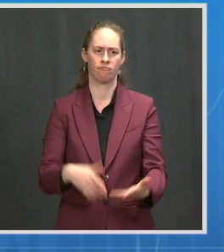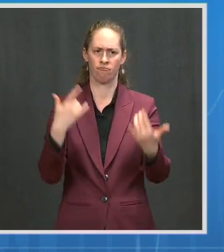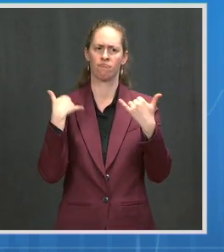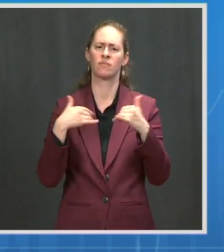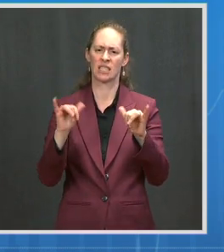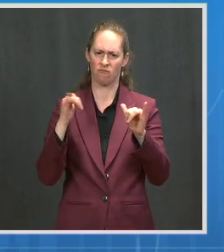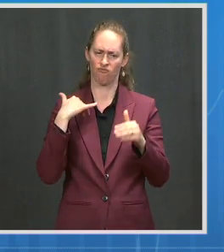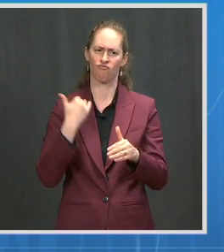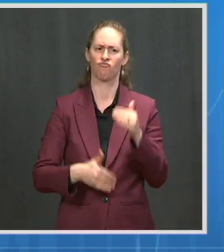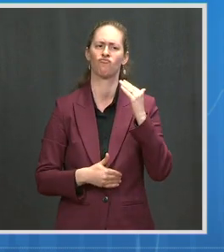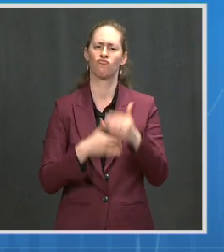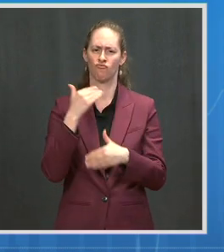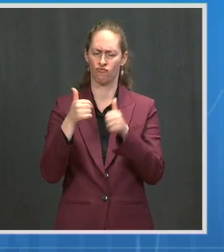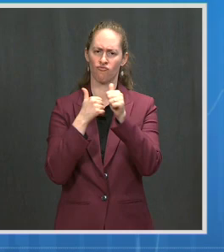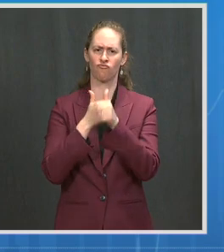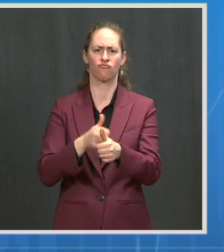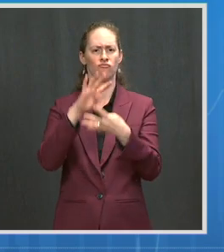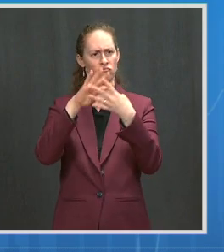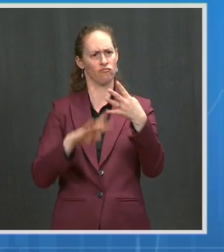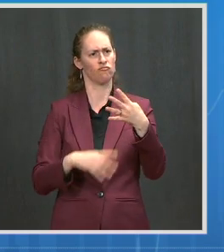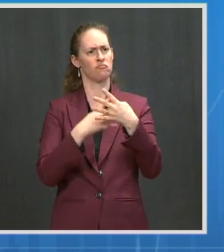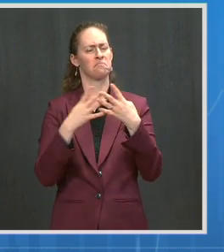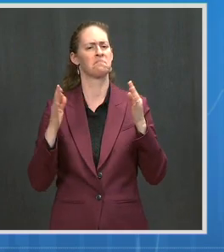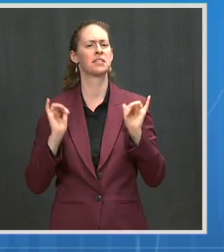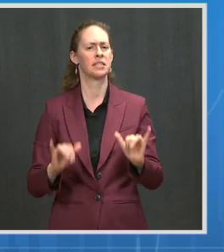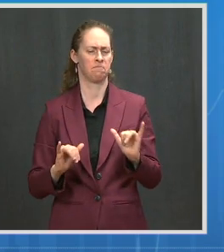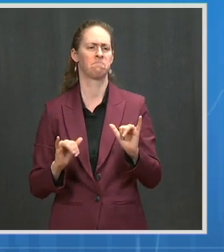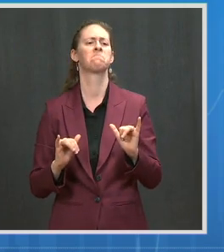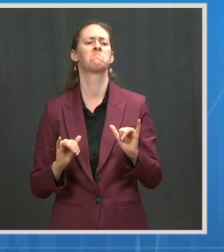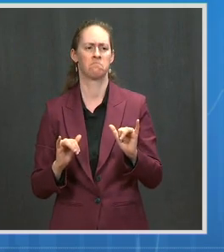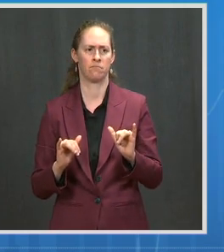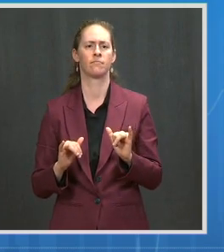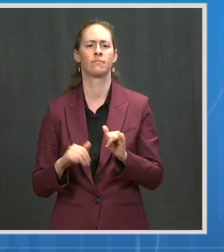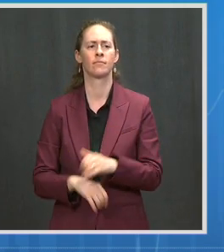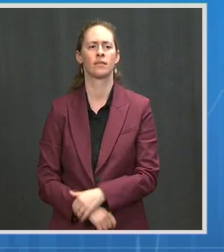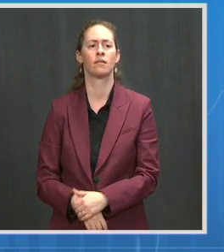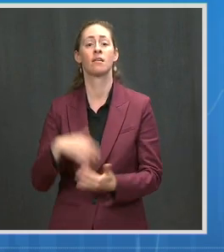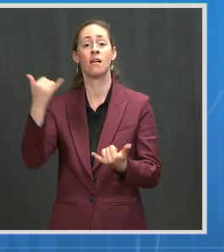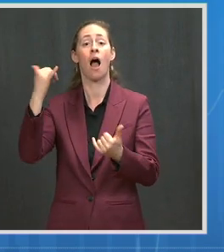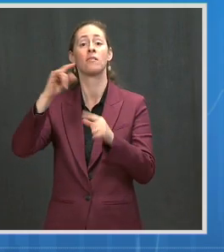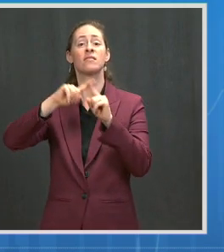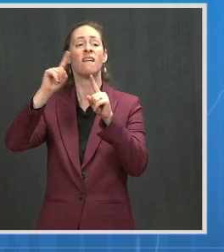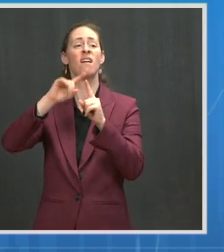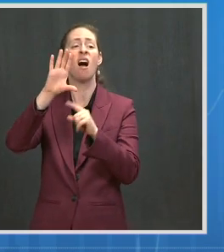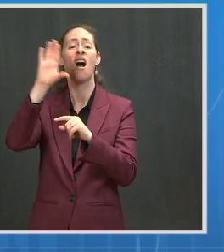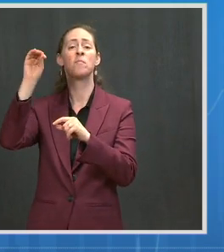"age and dose de-escalation studies" starting between 12 and 9, 9 to 6, 6 to 2,